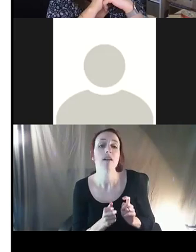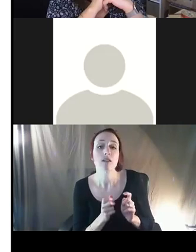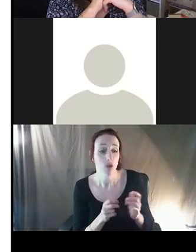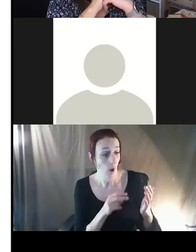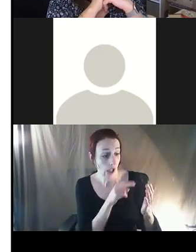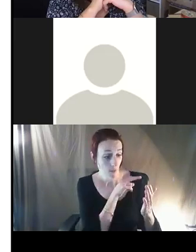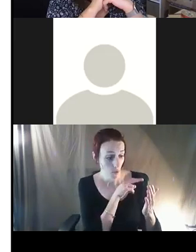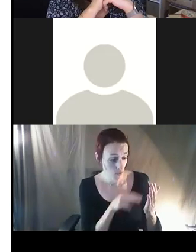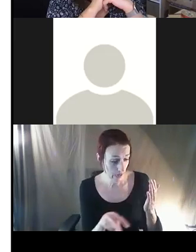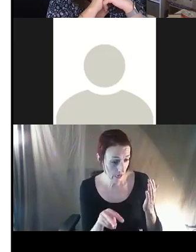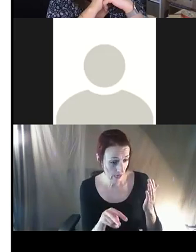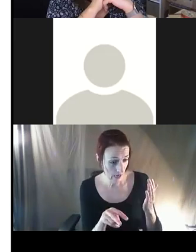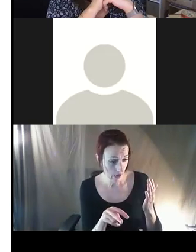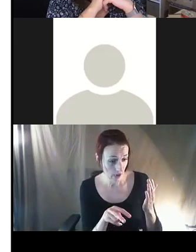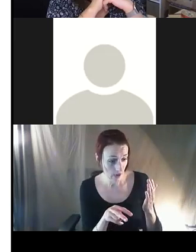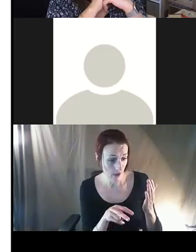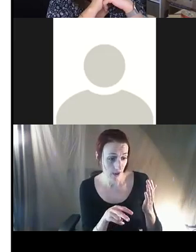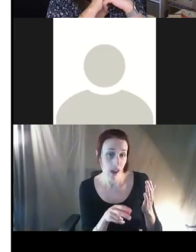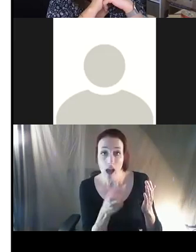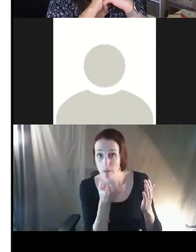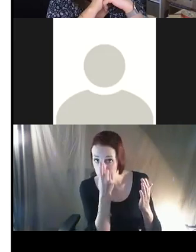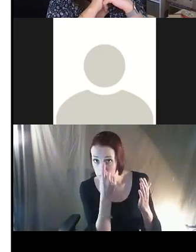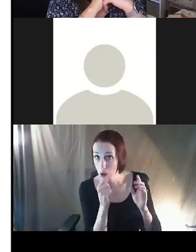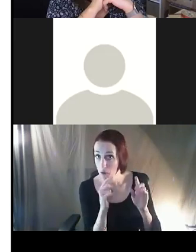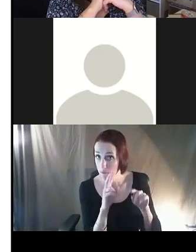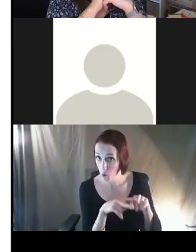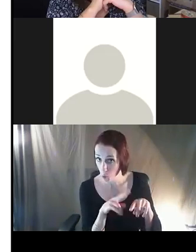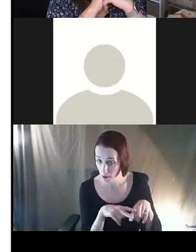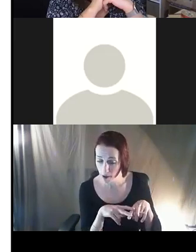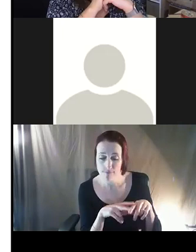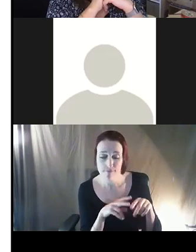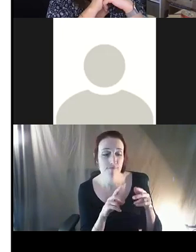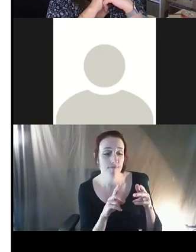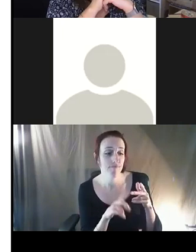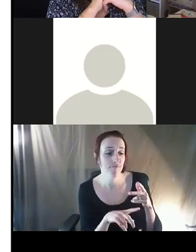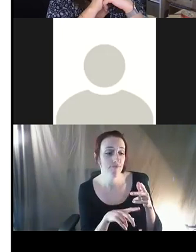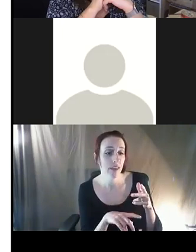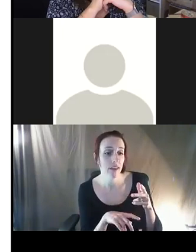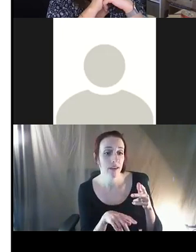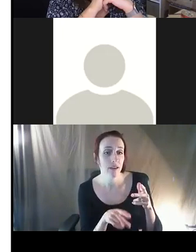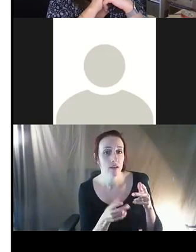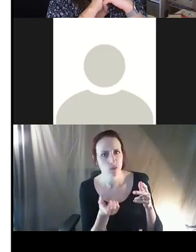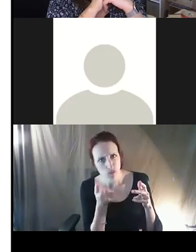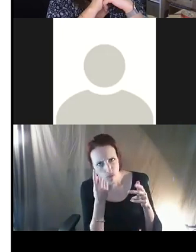each of the vocabulary words on the screen" to "I am able to understand the context that the person is